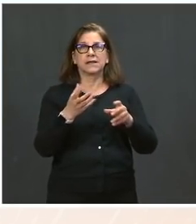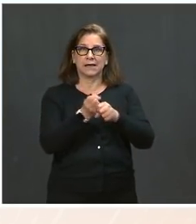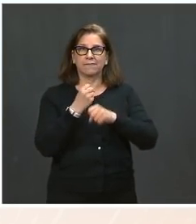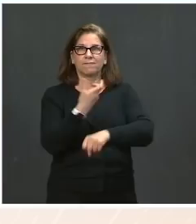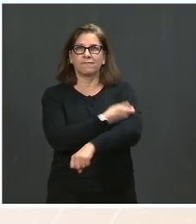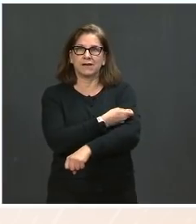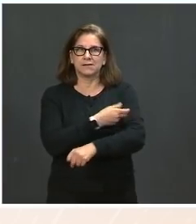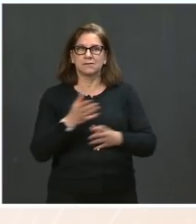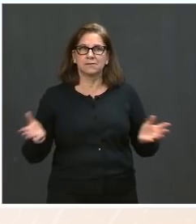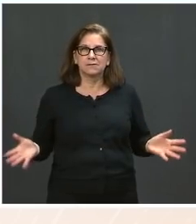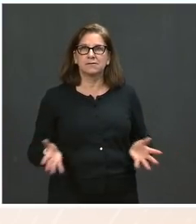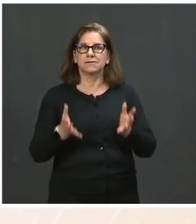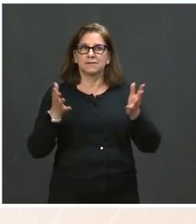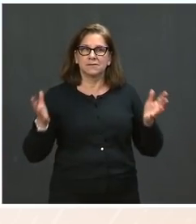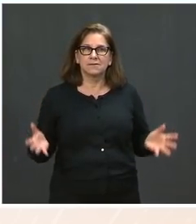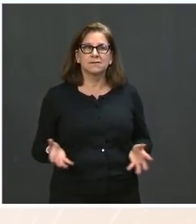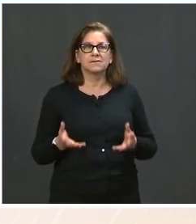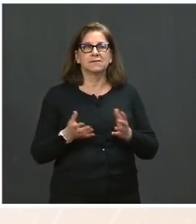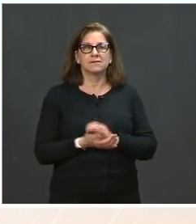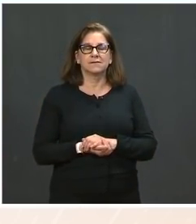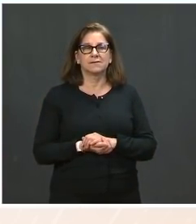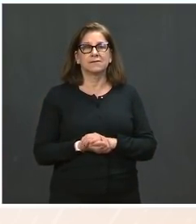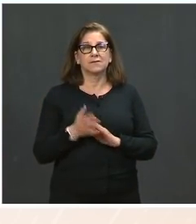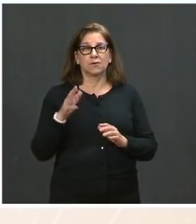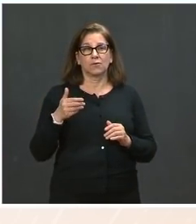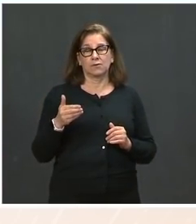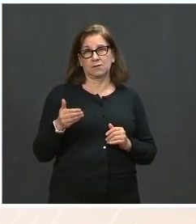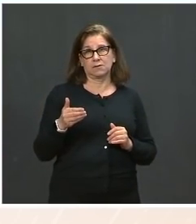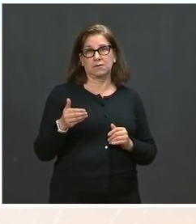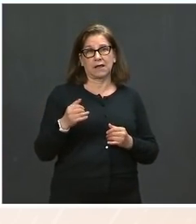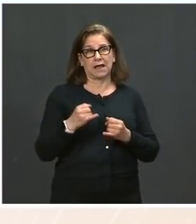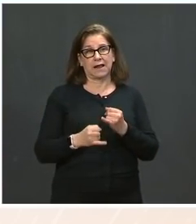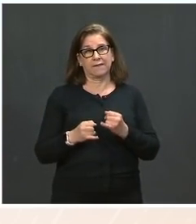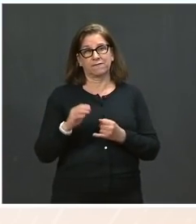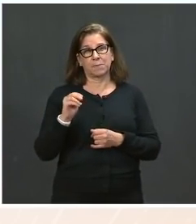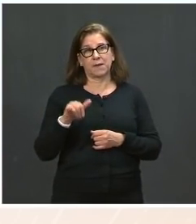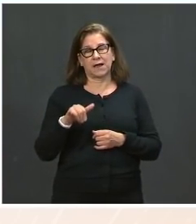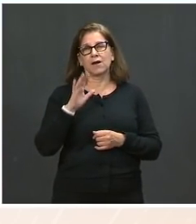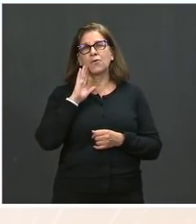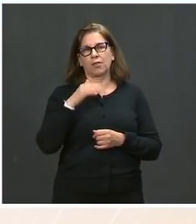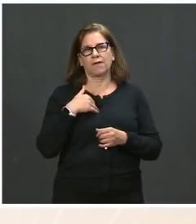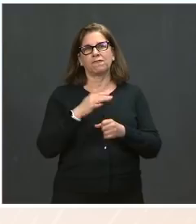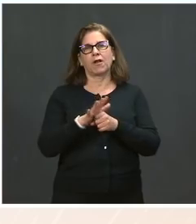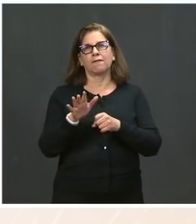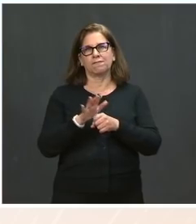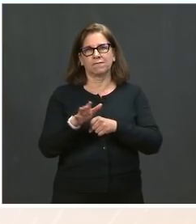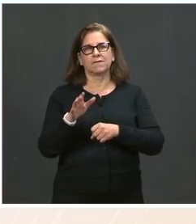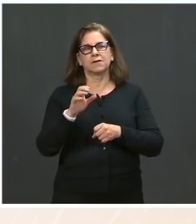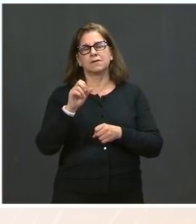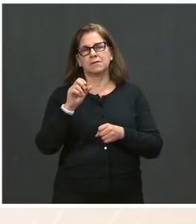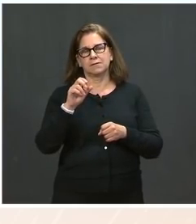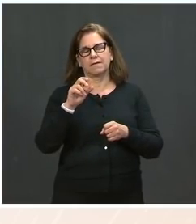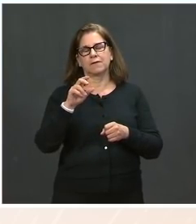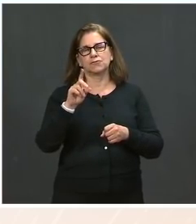As we know, by the end of May, we will have enough vaccine supply to ensure every adult American can be vaccinated.